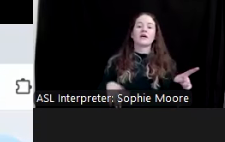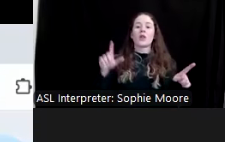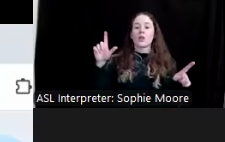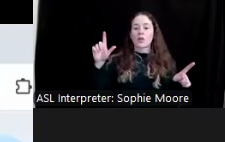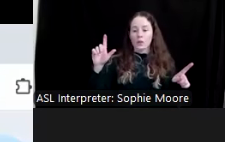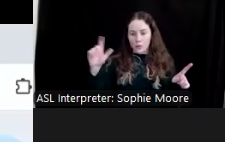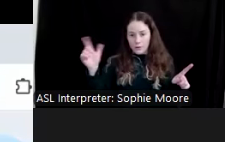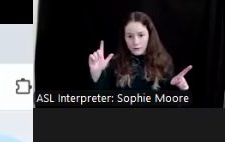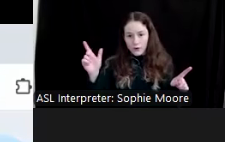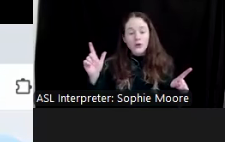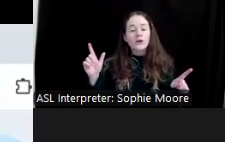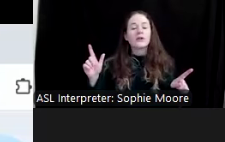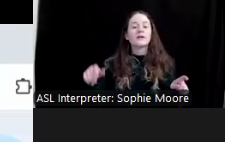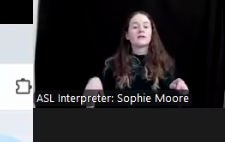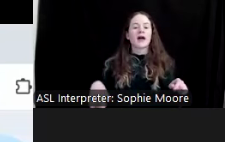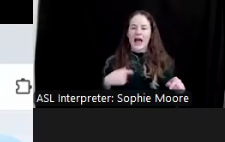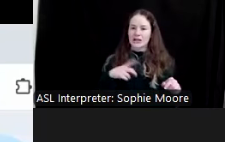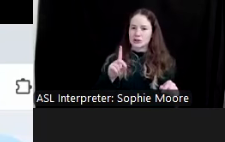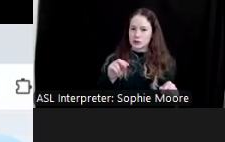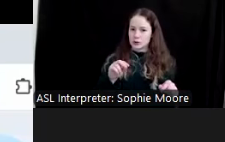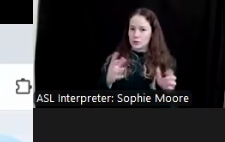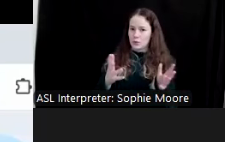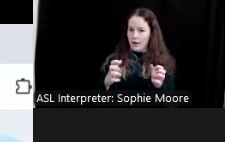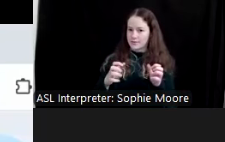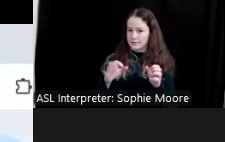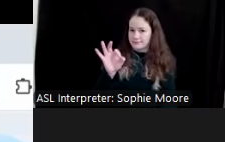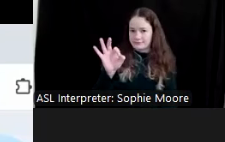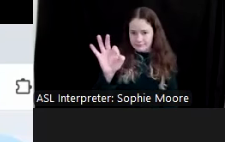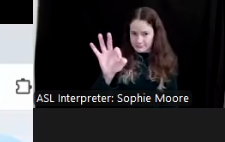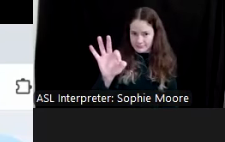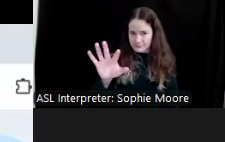highlight the um Jefferson County schools adapted